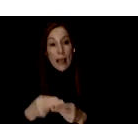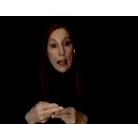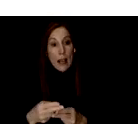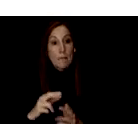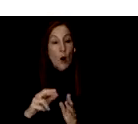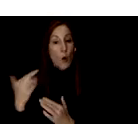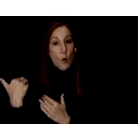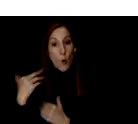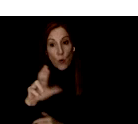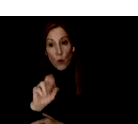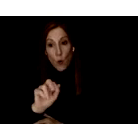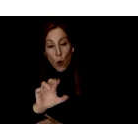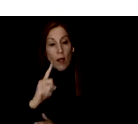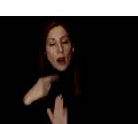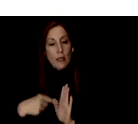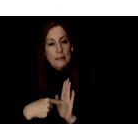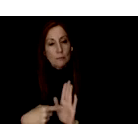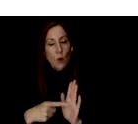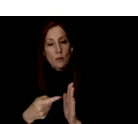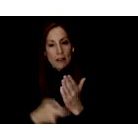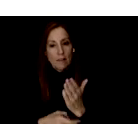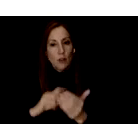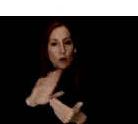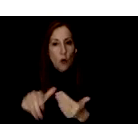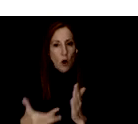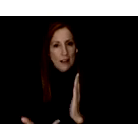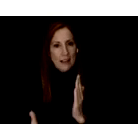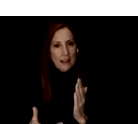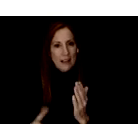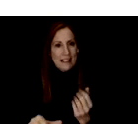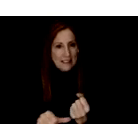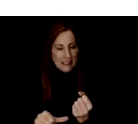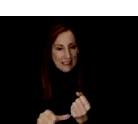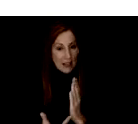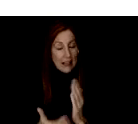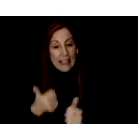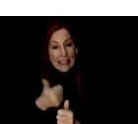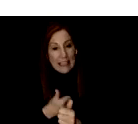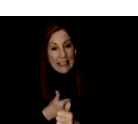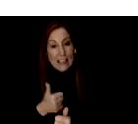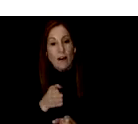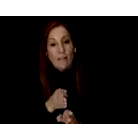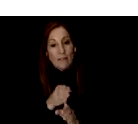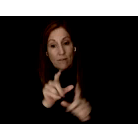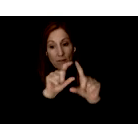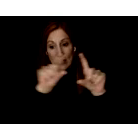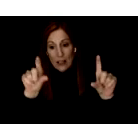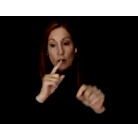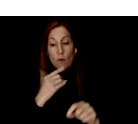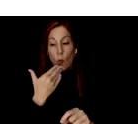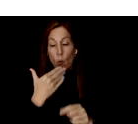are exposed by default to all assistive technologies. Each field in your form should have a well-positioned descriptive label.